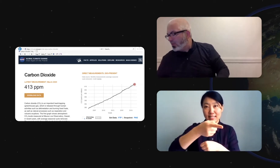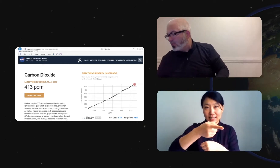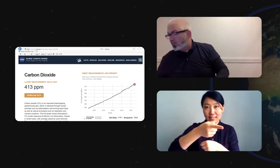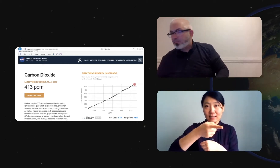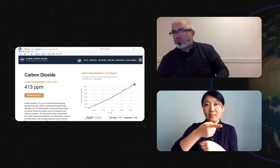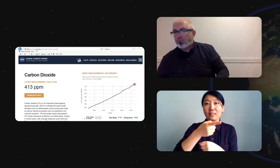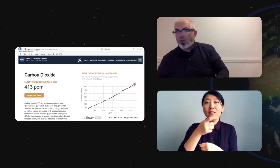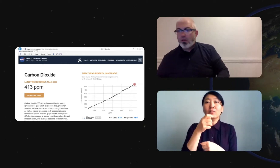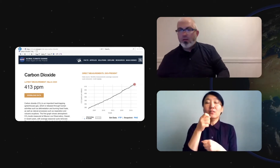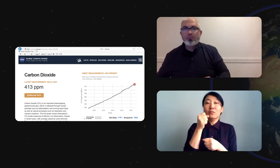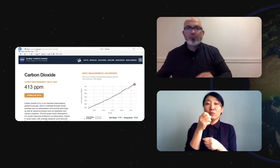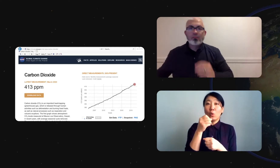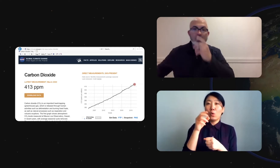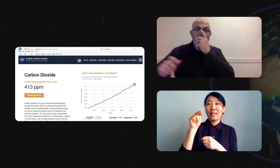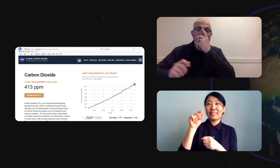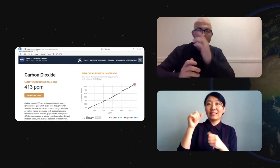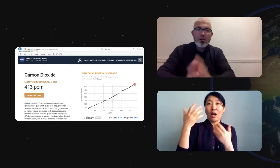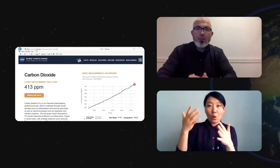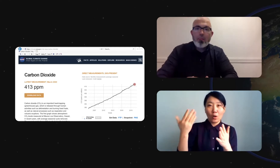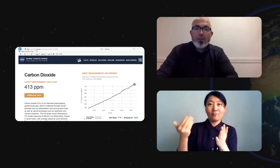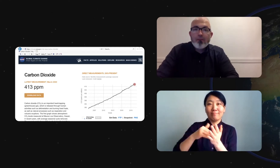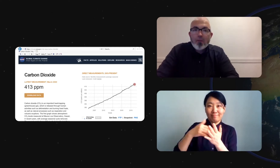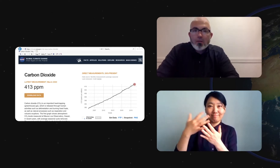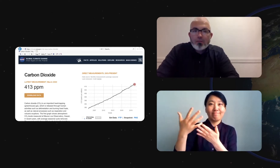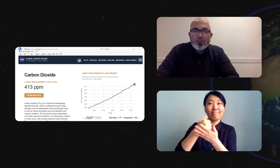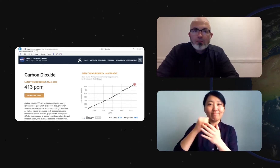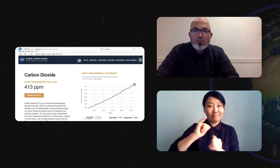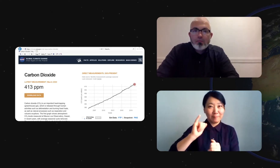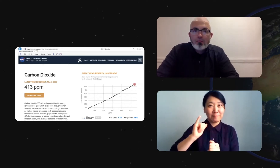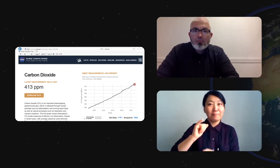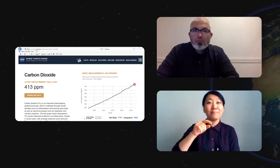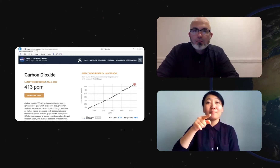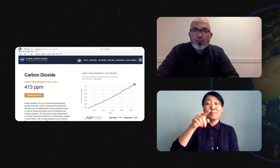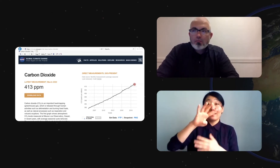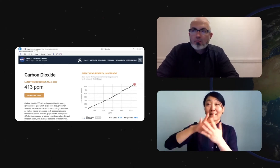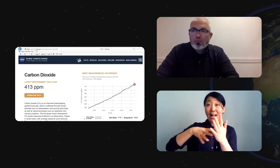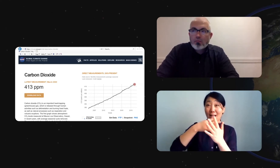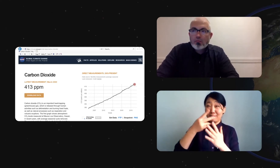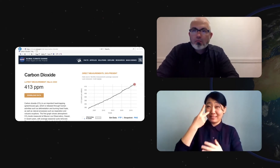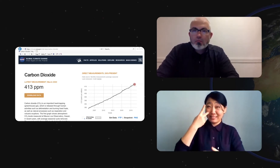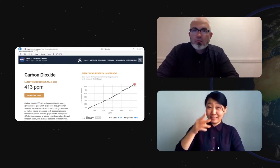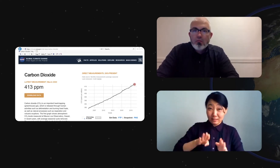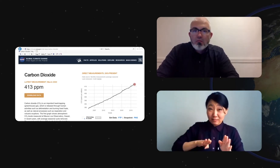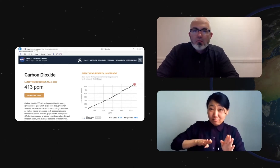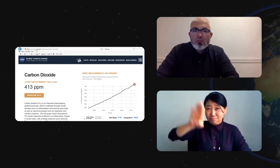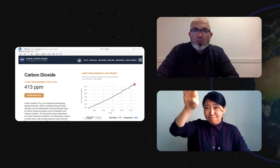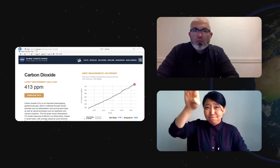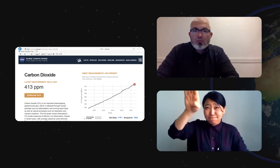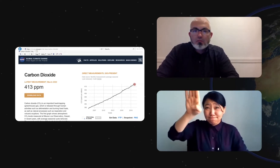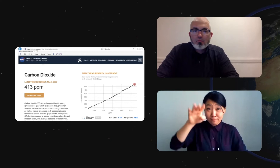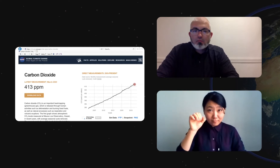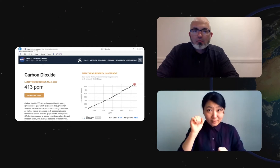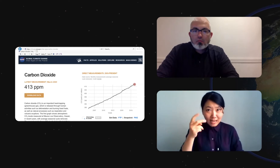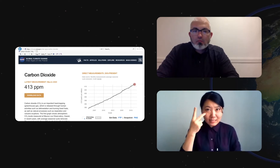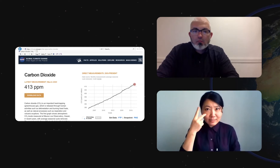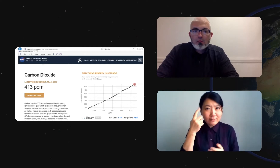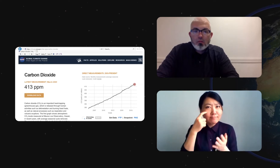The gas is being made. NASA collected carbon dioxide amount information too.